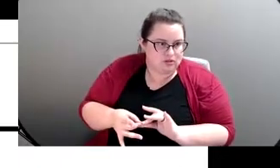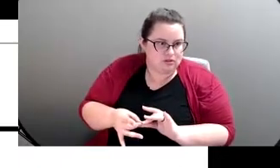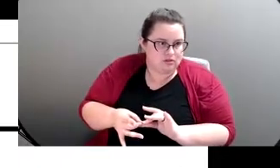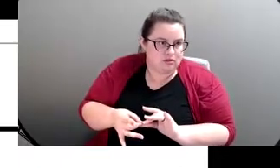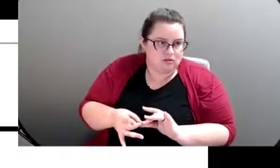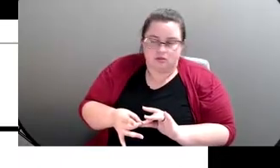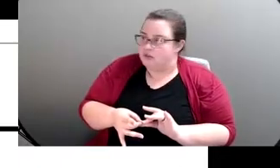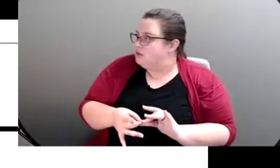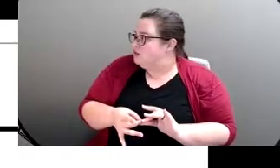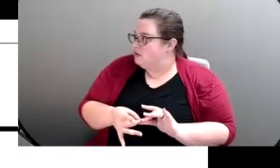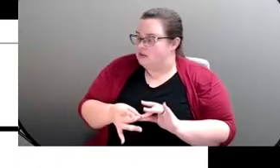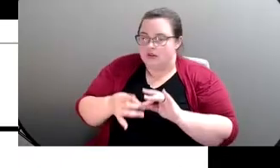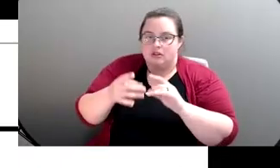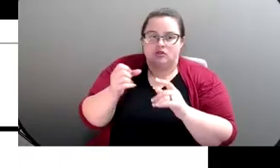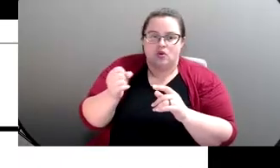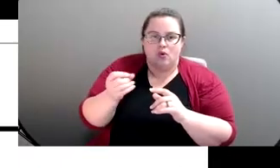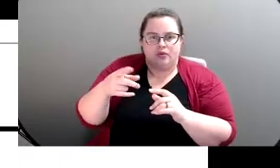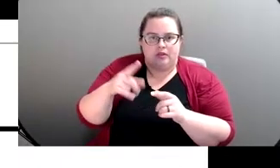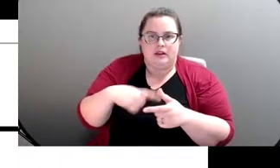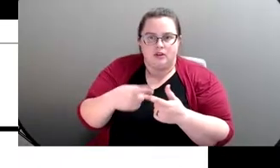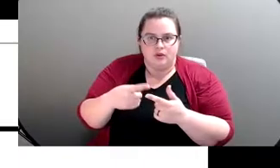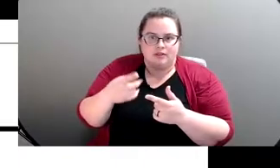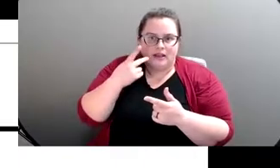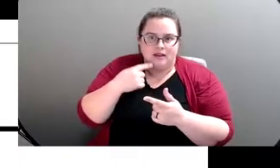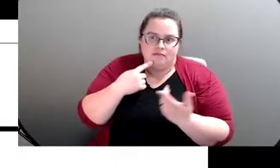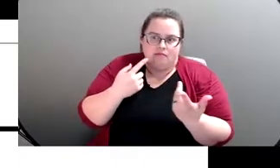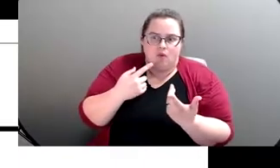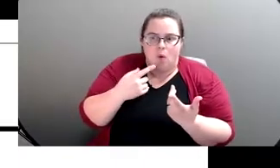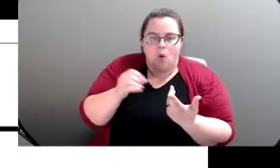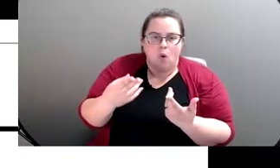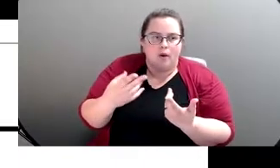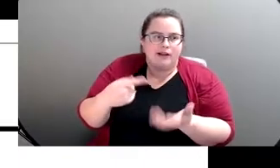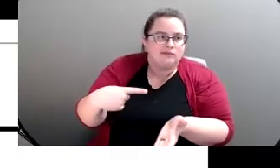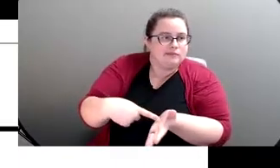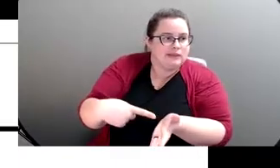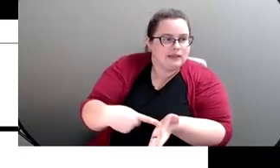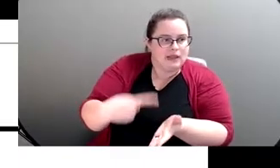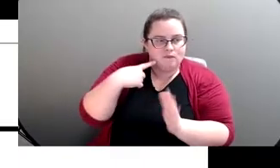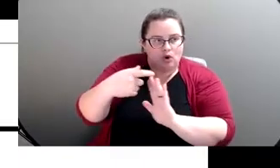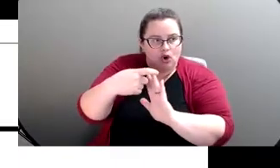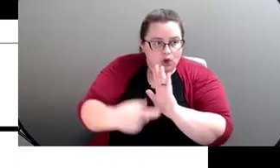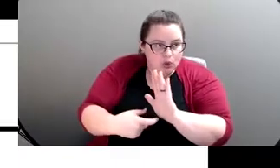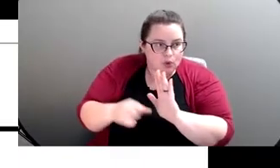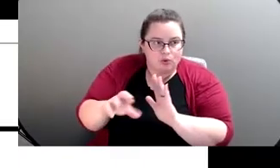So that's where you can say, okay, you know, the deadline for this article or this assignment passed,